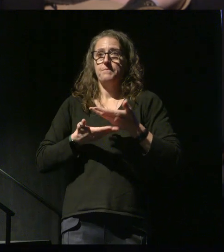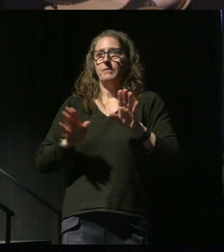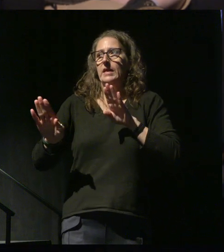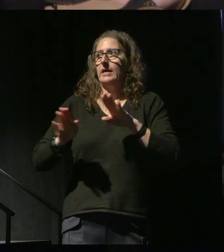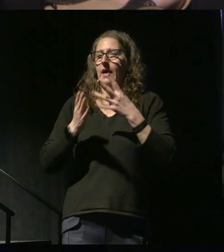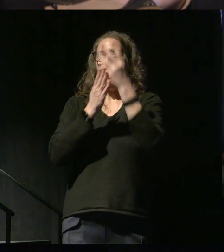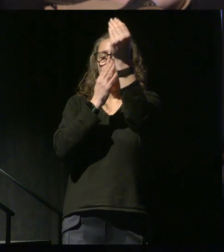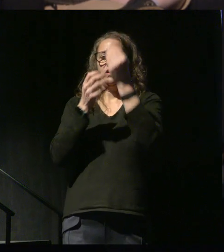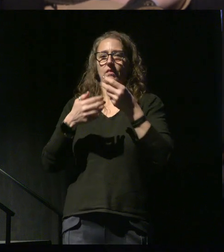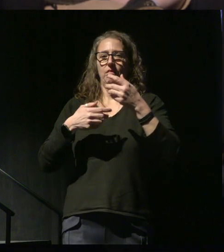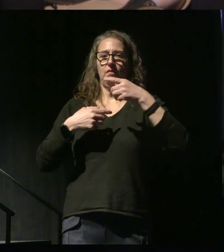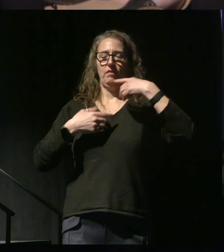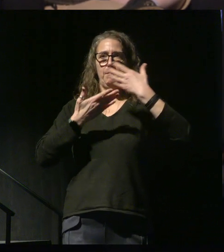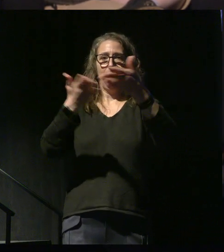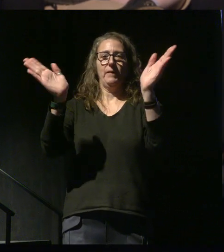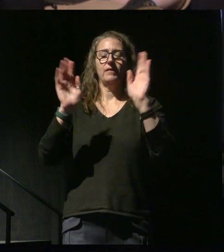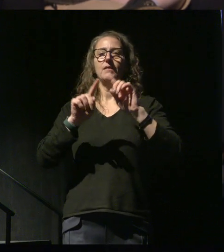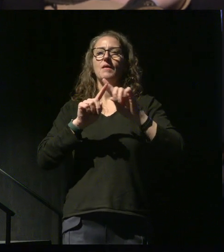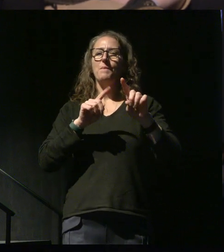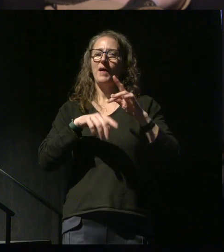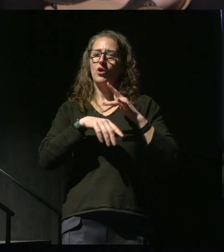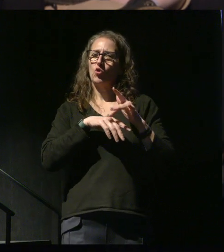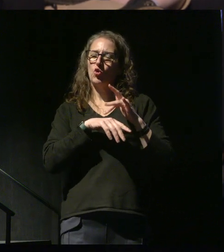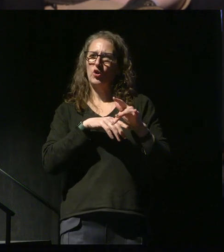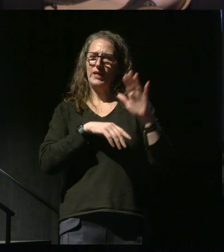in Ferris, I see that too, like this reaching toward